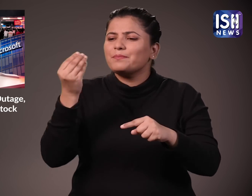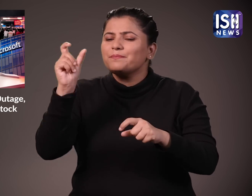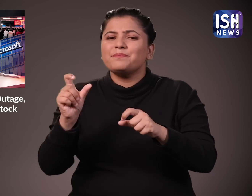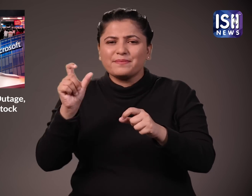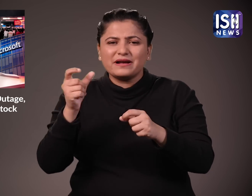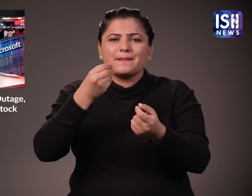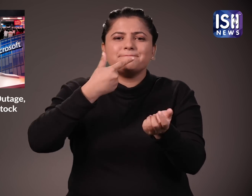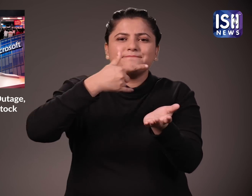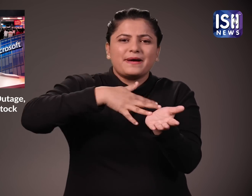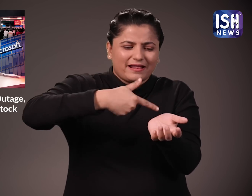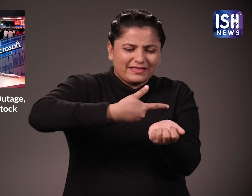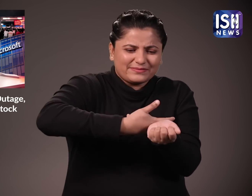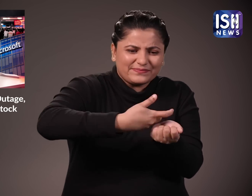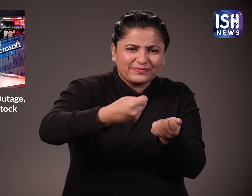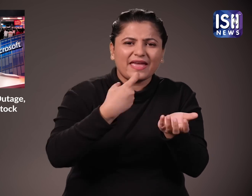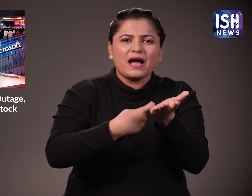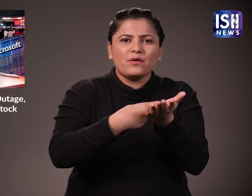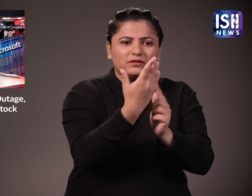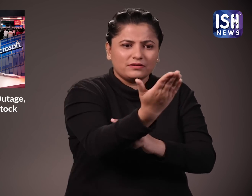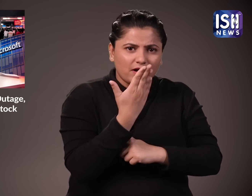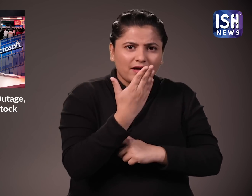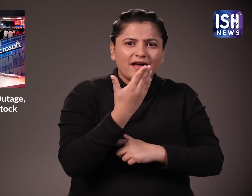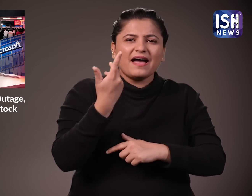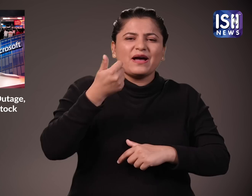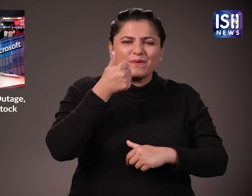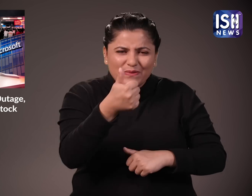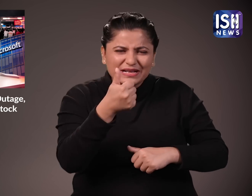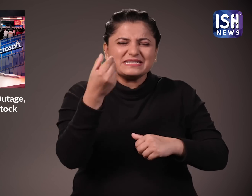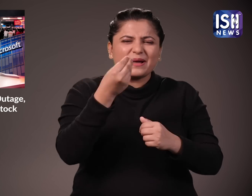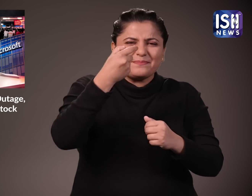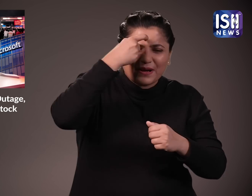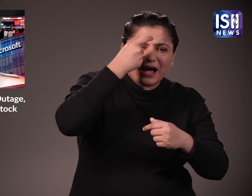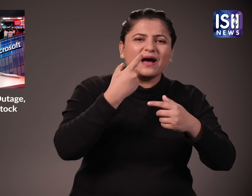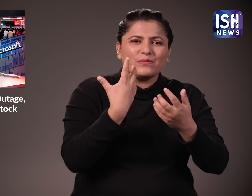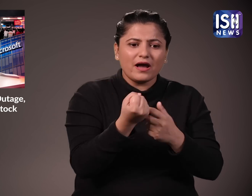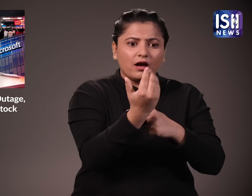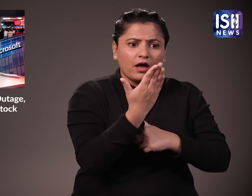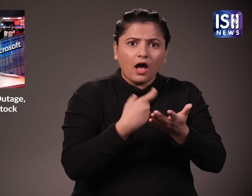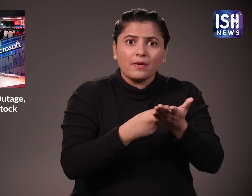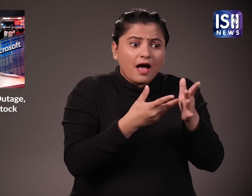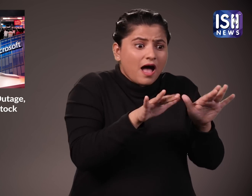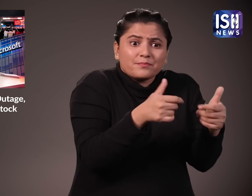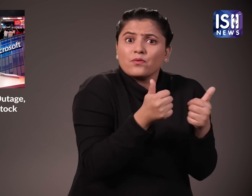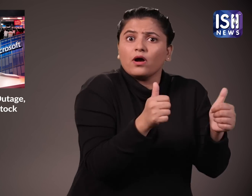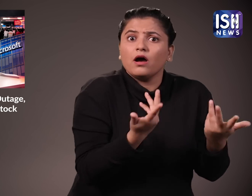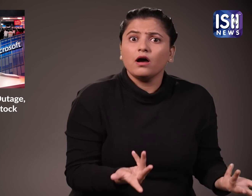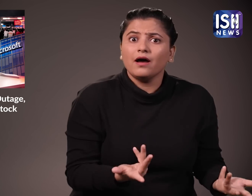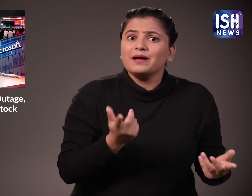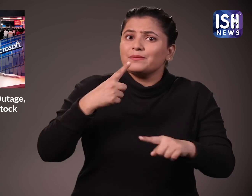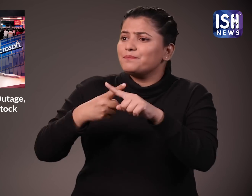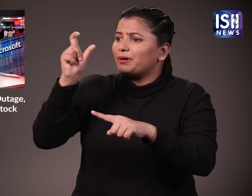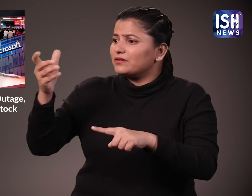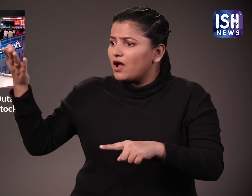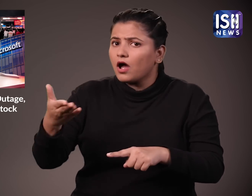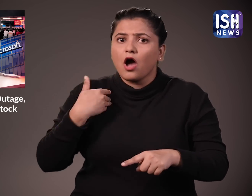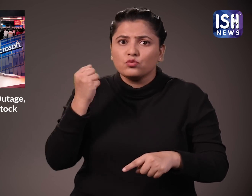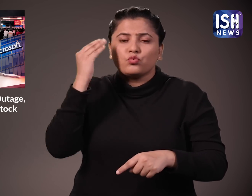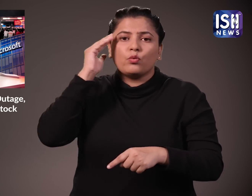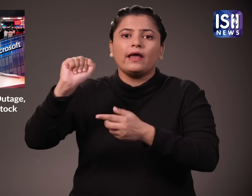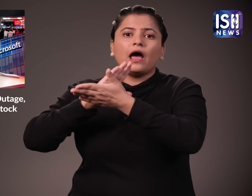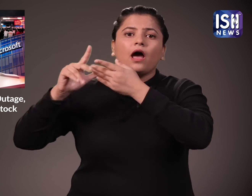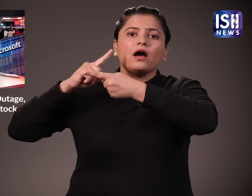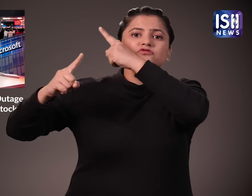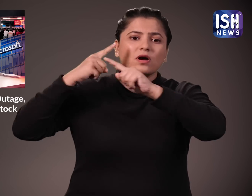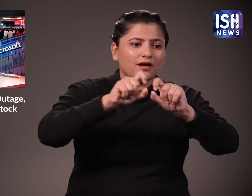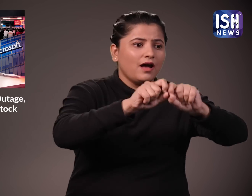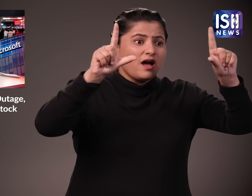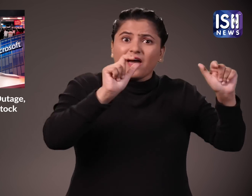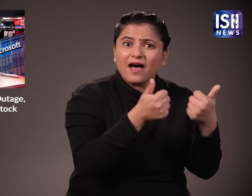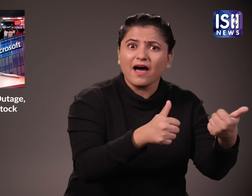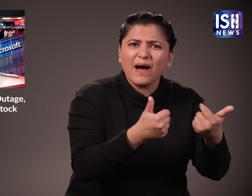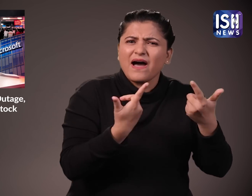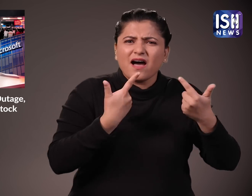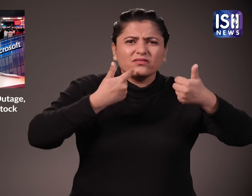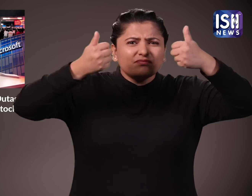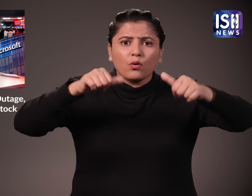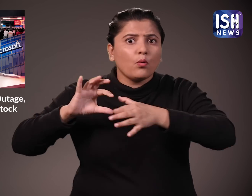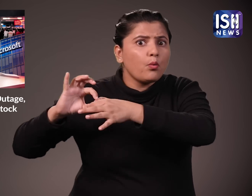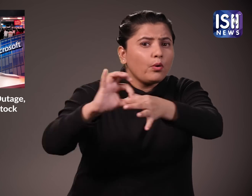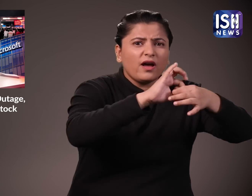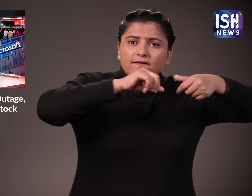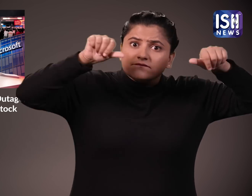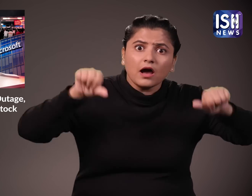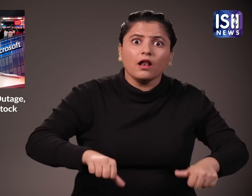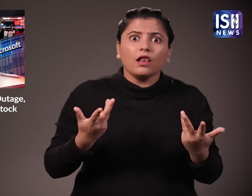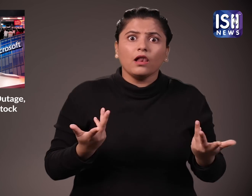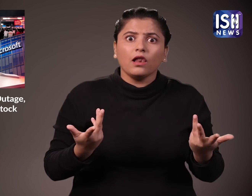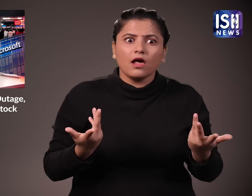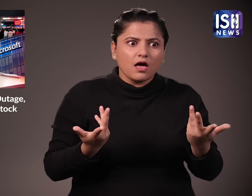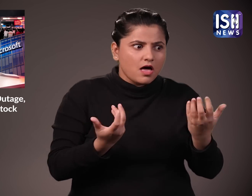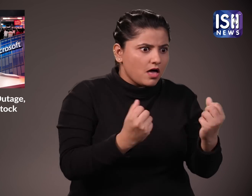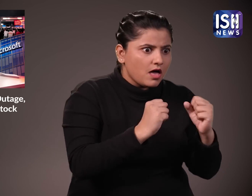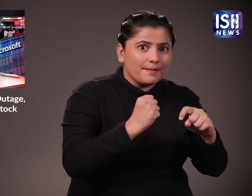could not access scans and blood test reports and even patient histories. Nothing was working.